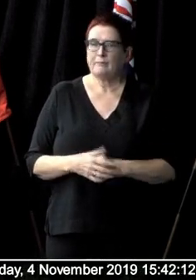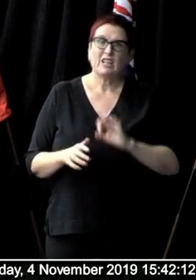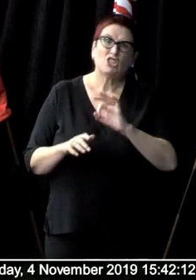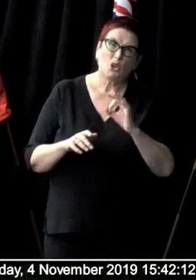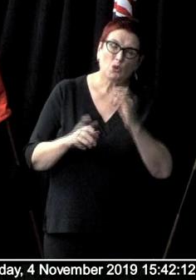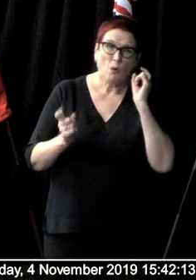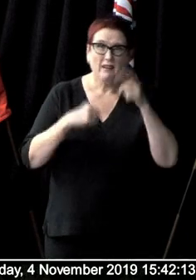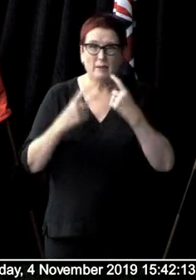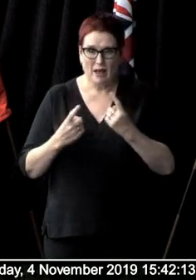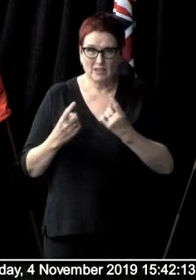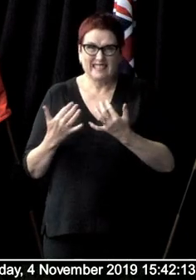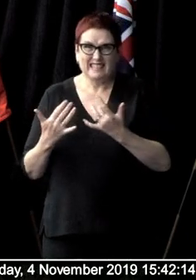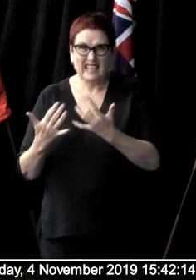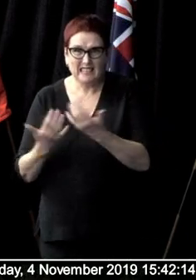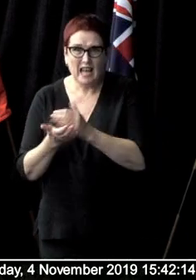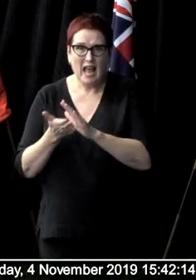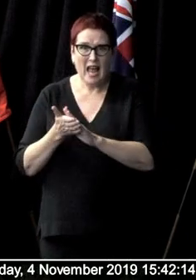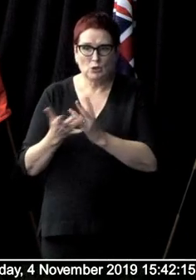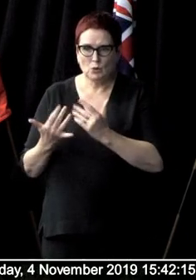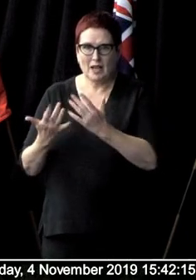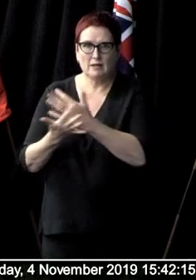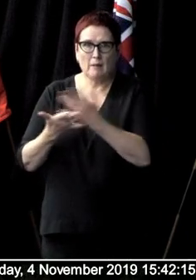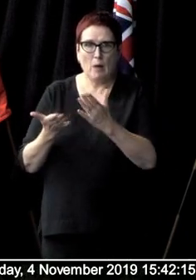concerning suspensions and exclusions because of that? That’s right.